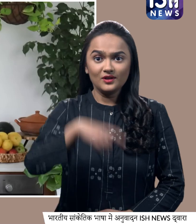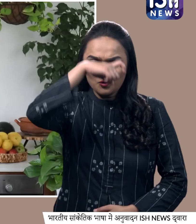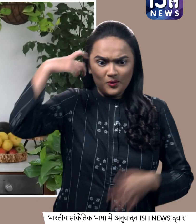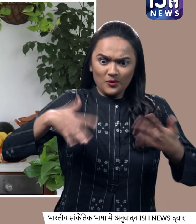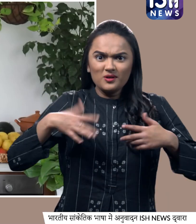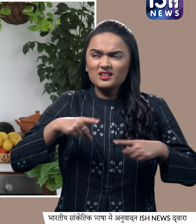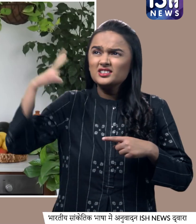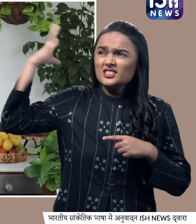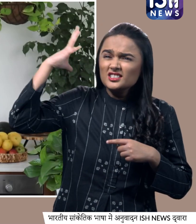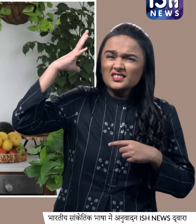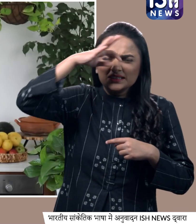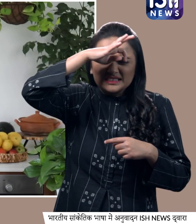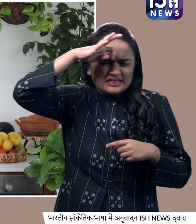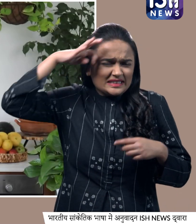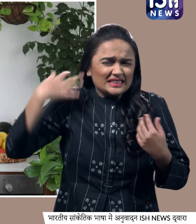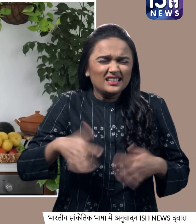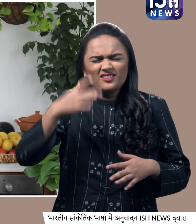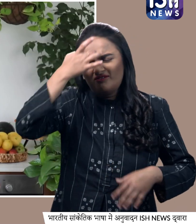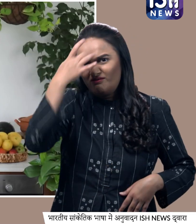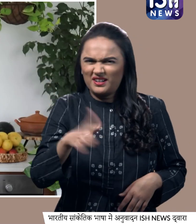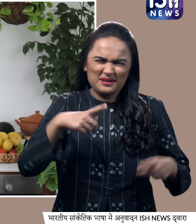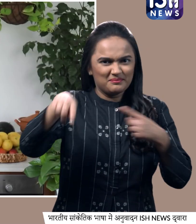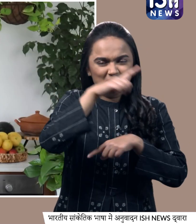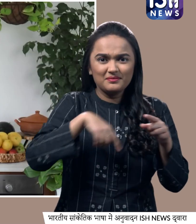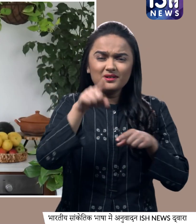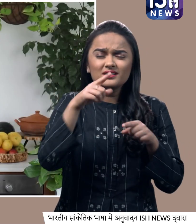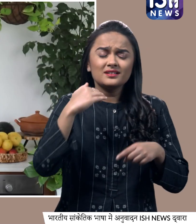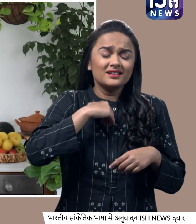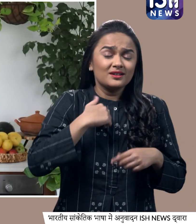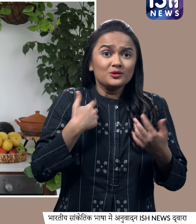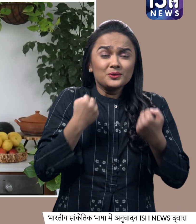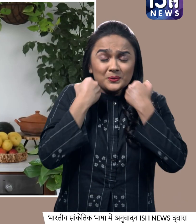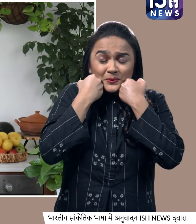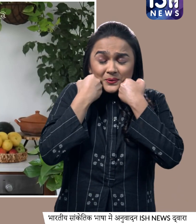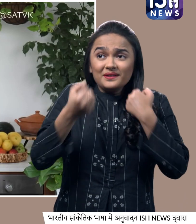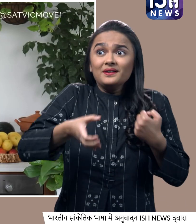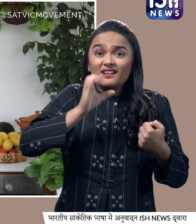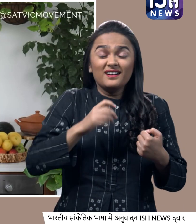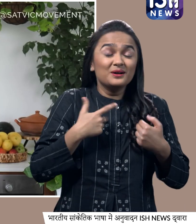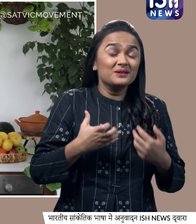Tired of the summer heat, are you longing for a nice cool drink too?